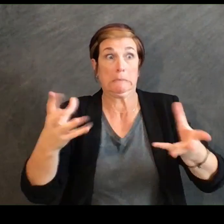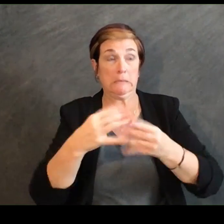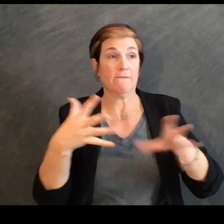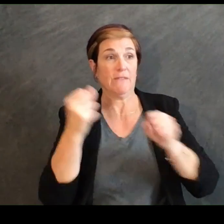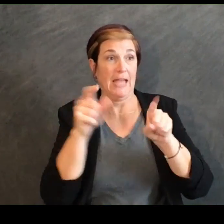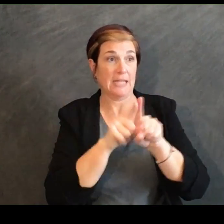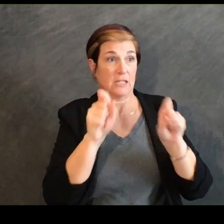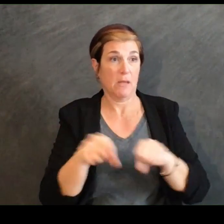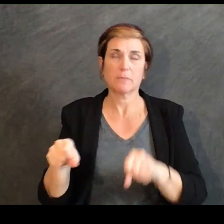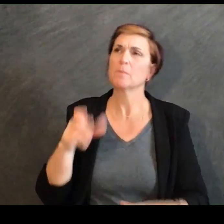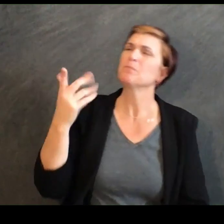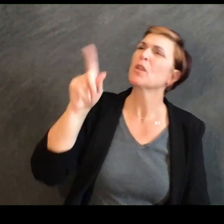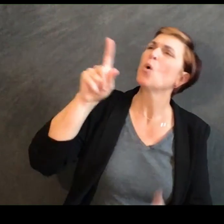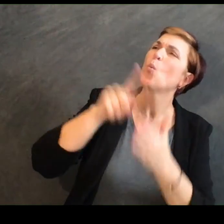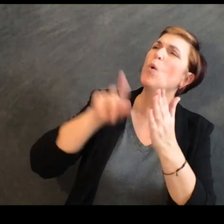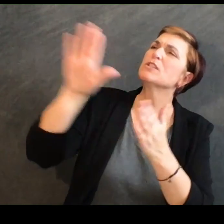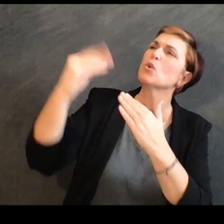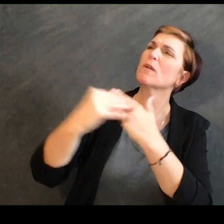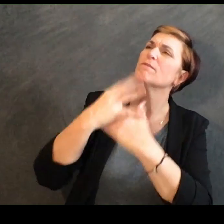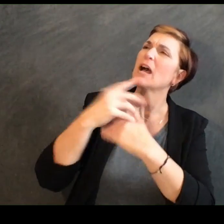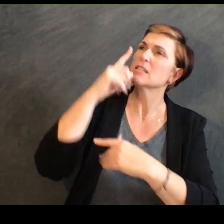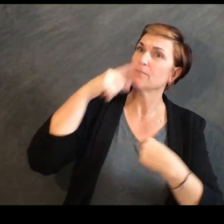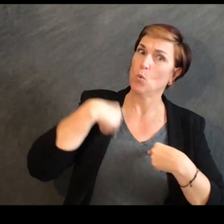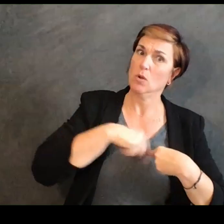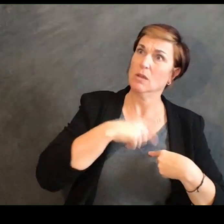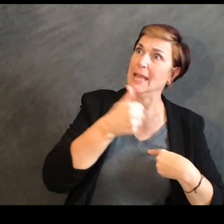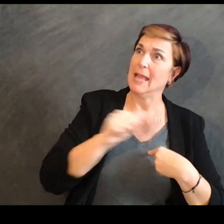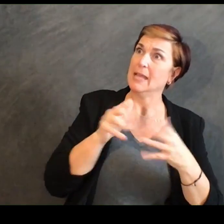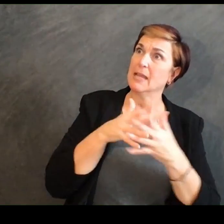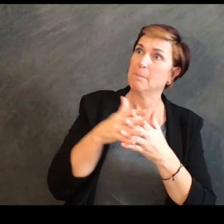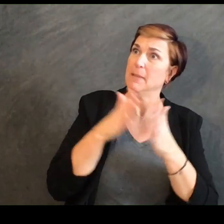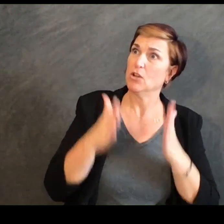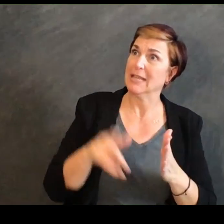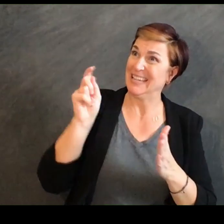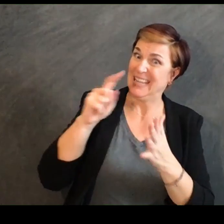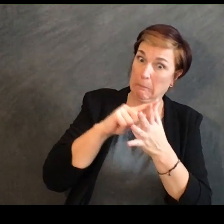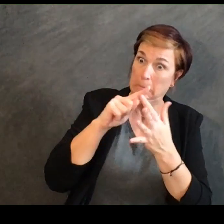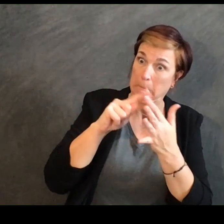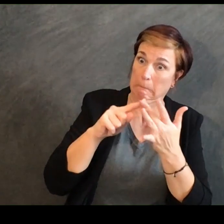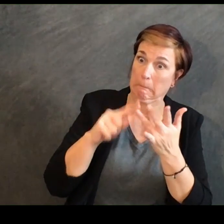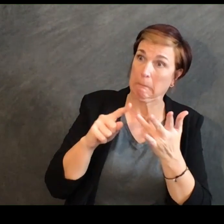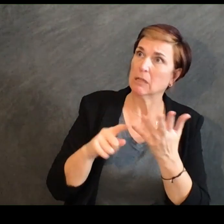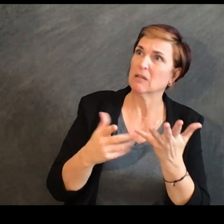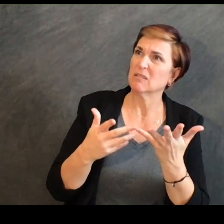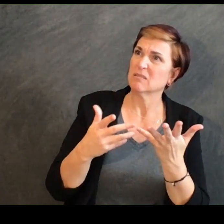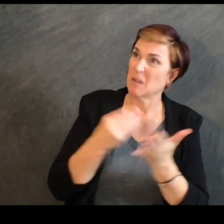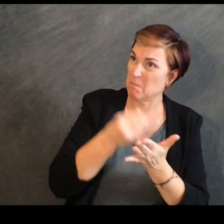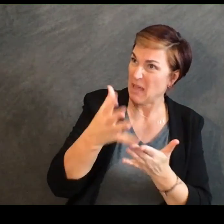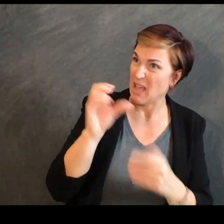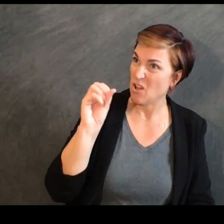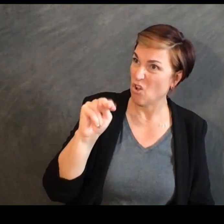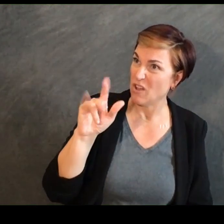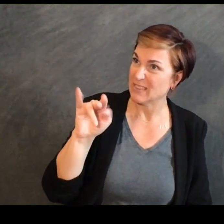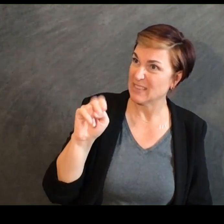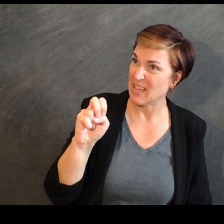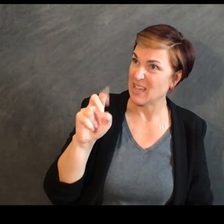though for Americans who are seeking those items what is your advice they're selling out online they're selling out in the stores I think I think this team